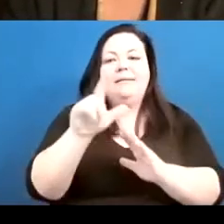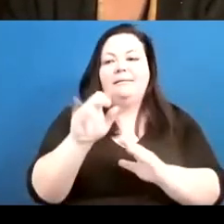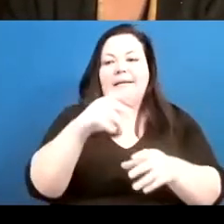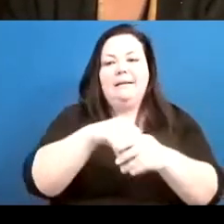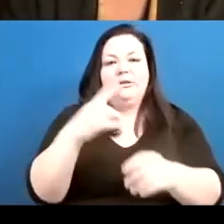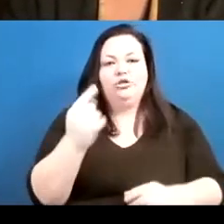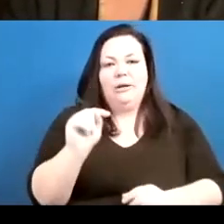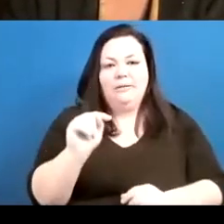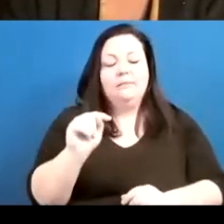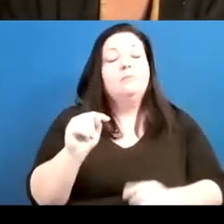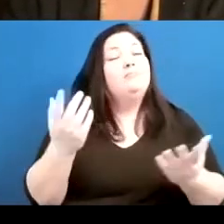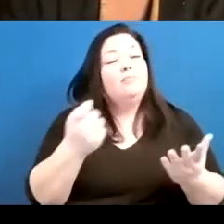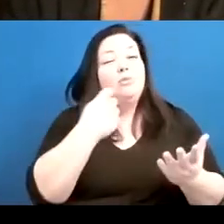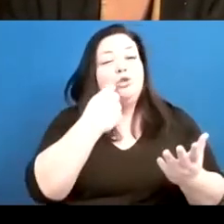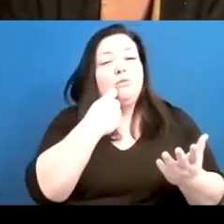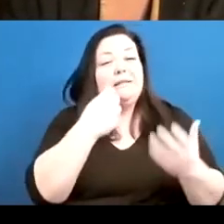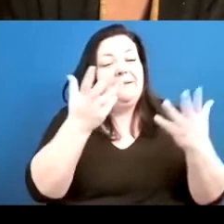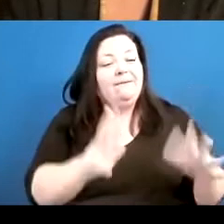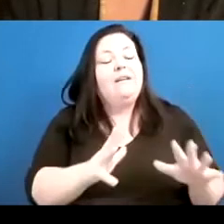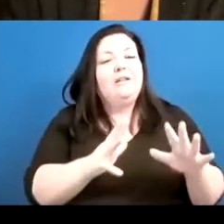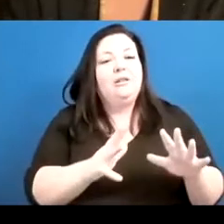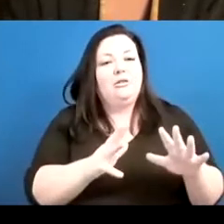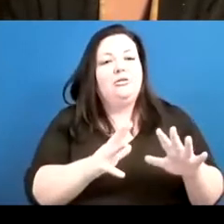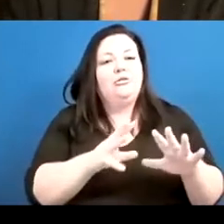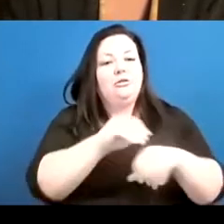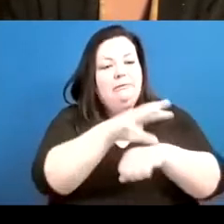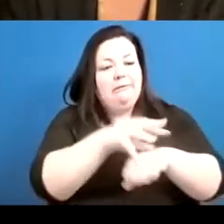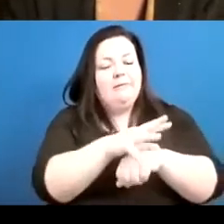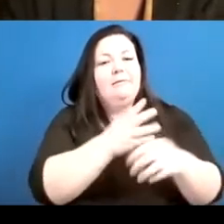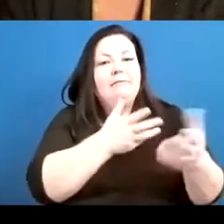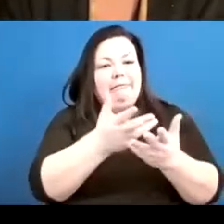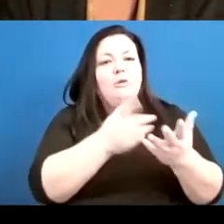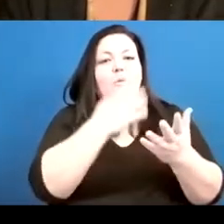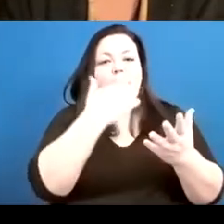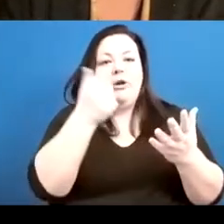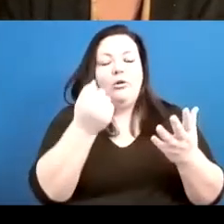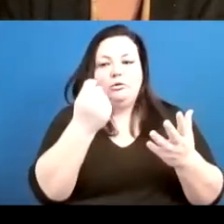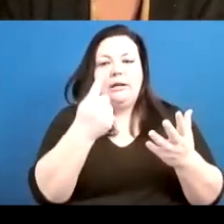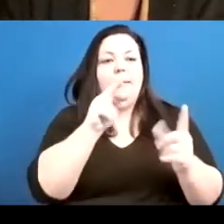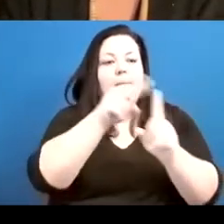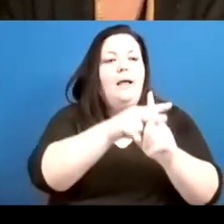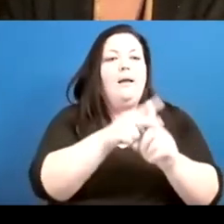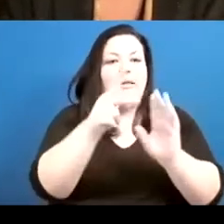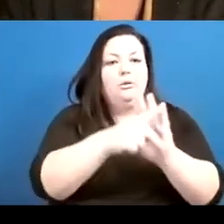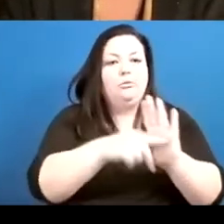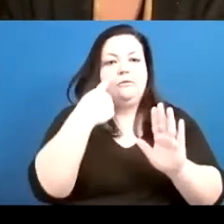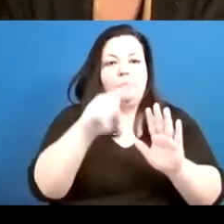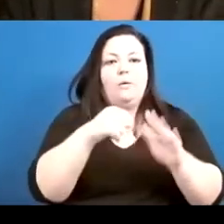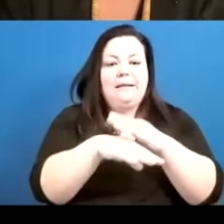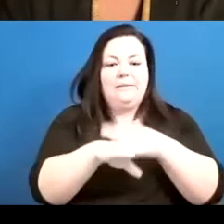just completed a course with an accessibility consultant to better understand and apply the principles of accessible design, so, we're really excited about the